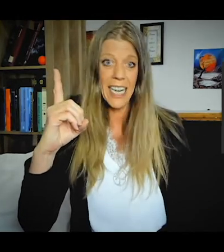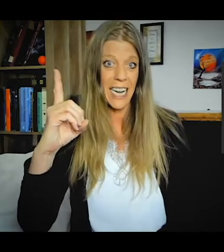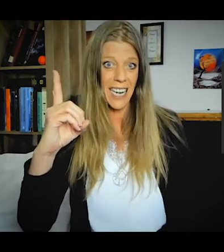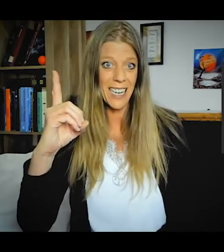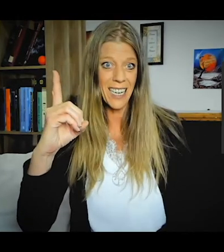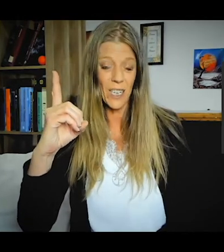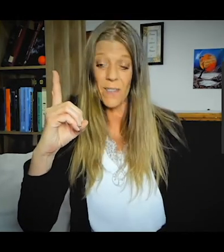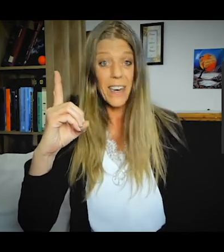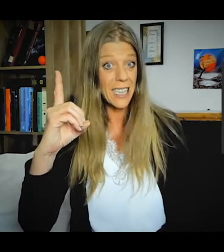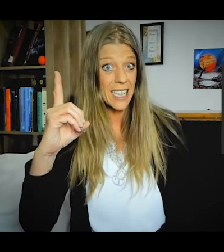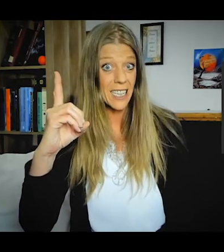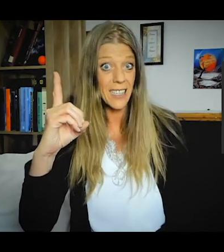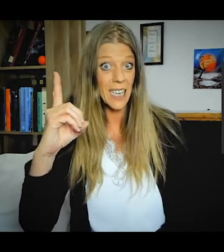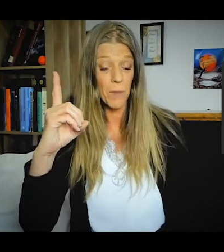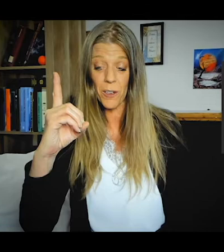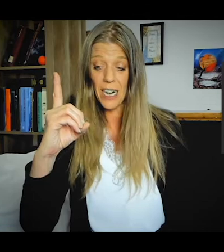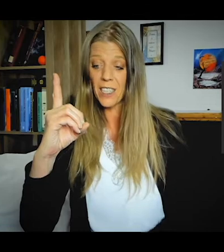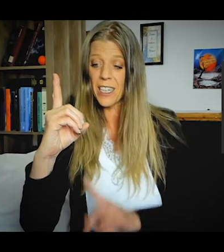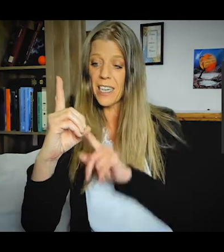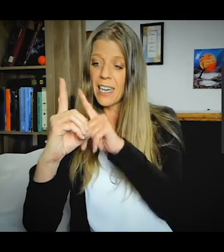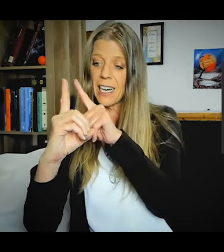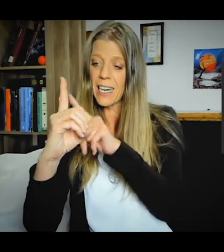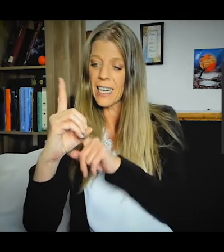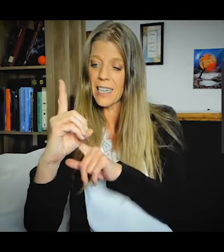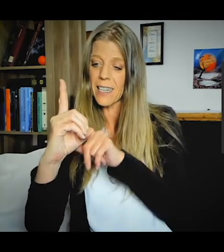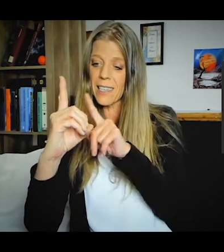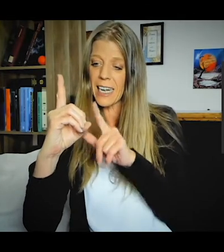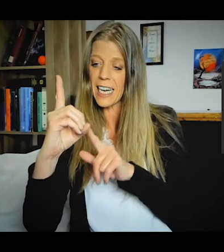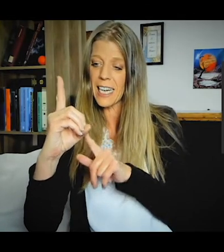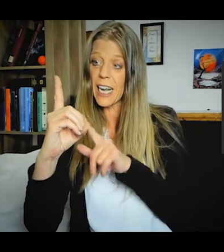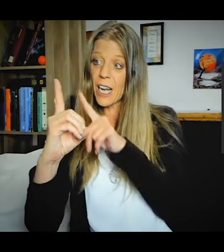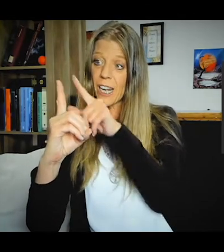D - is facing the same direction and it looks like a D.